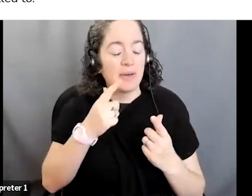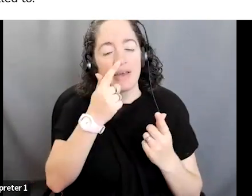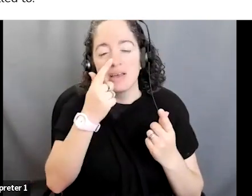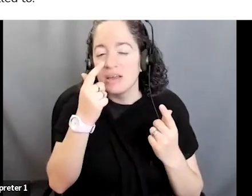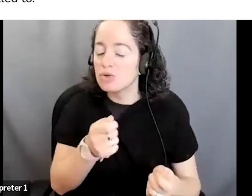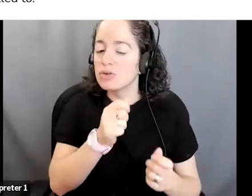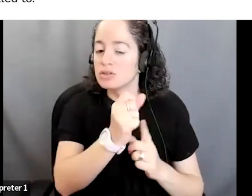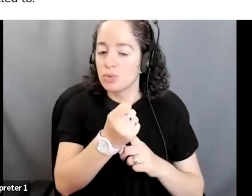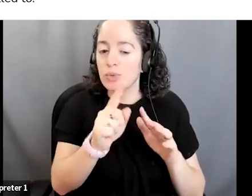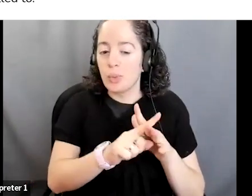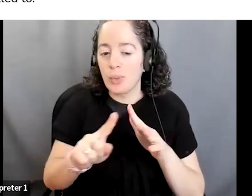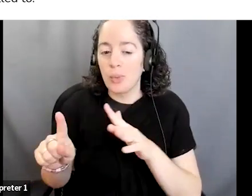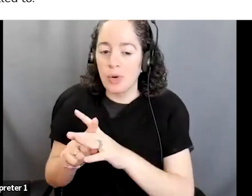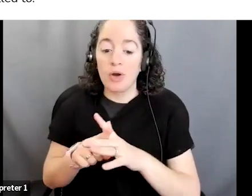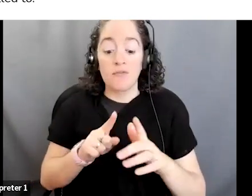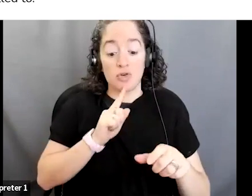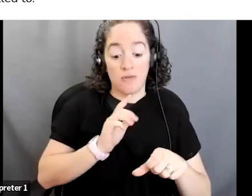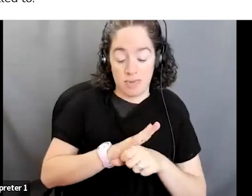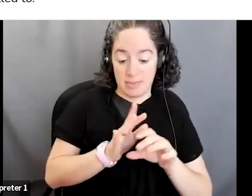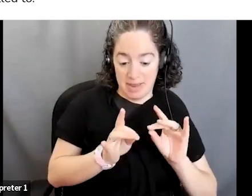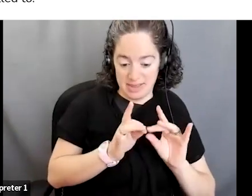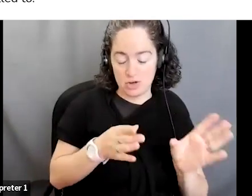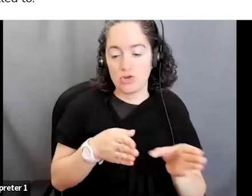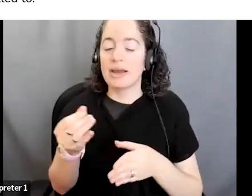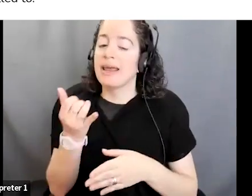with confirmation messages and also error messages.